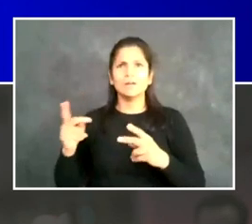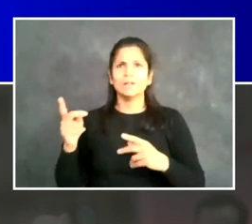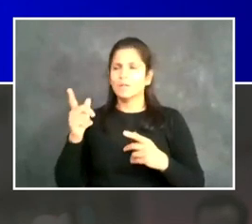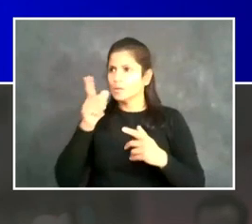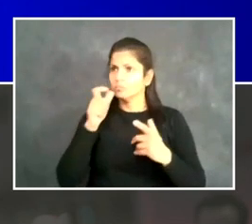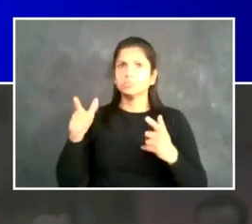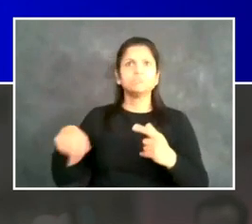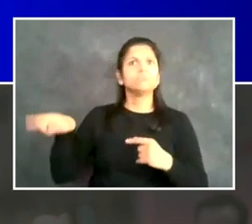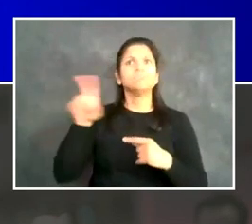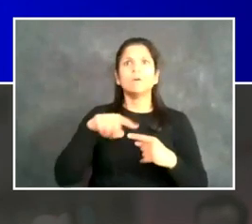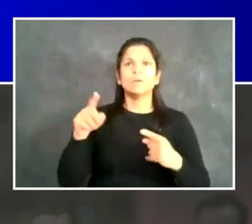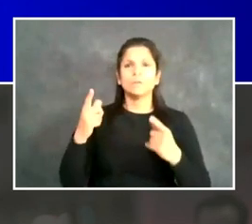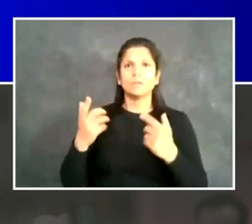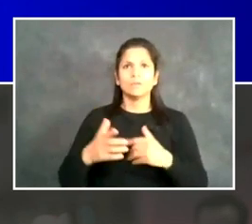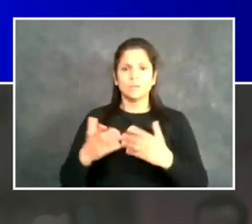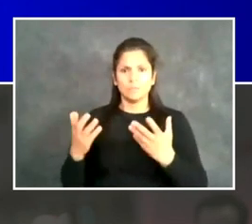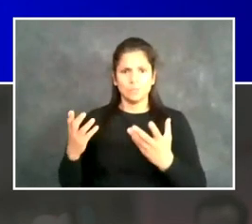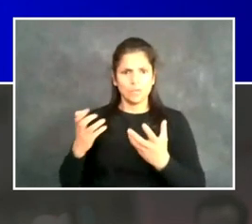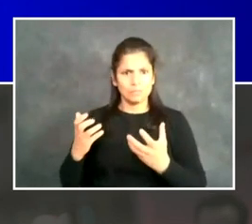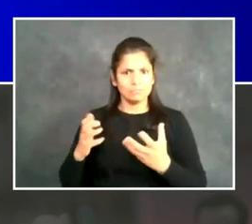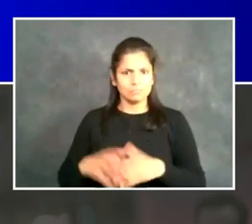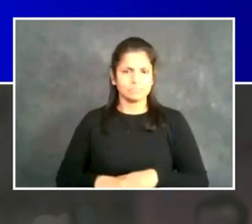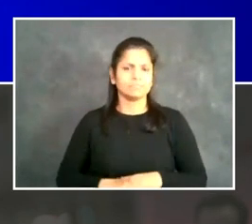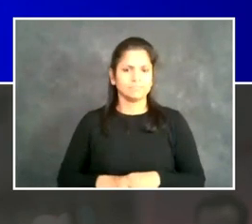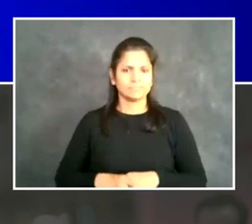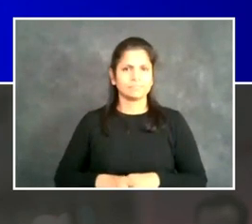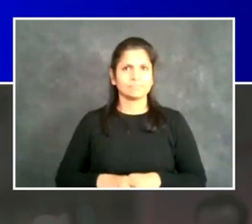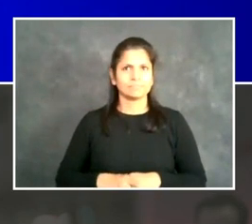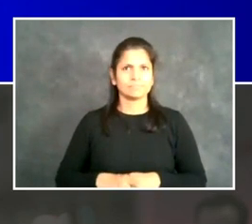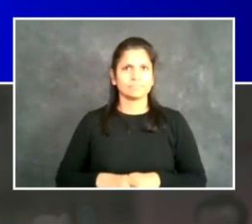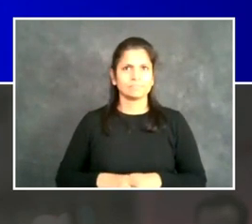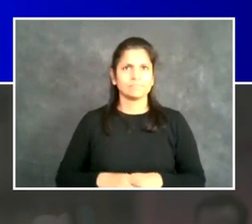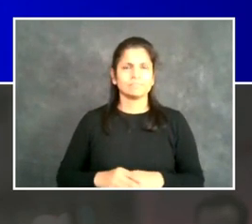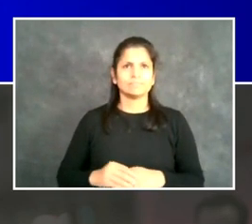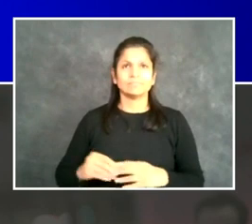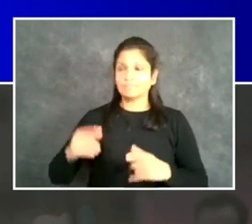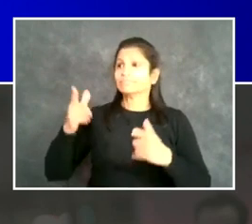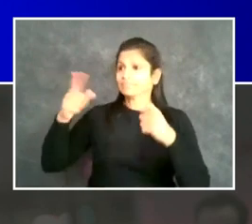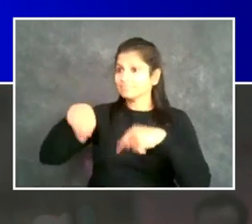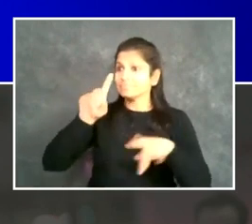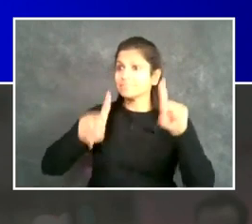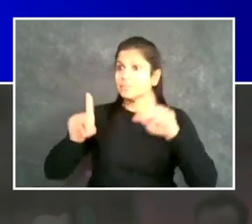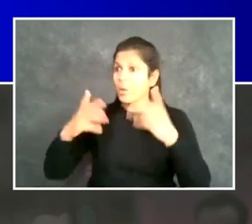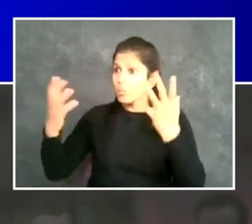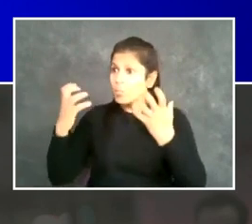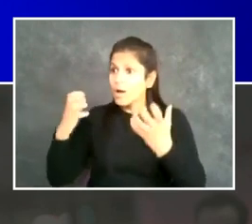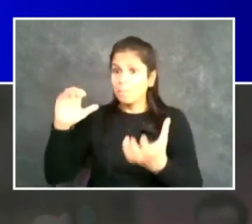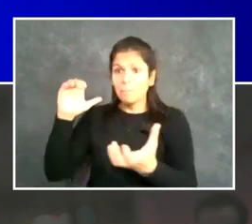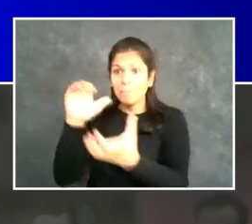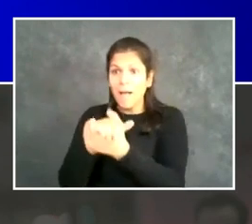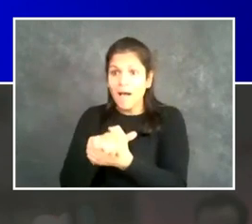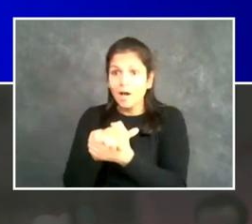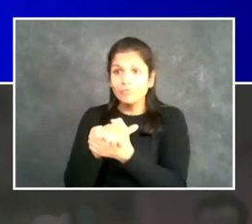TO THIS CRISIS WHO ARE PLANNING ON DOING SOMETHING ABSOLUTELY BEAUTIFUL. THEY ARE PLANNING ON GETTING